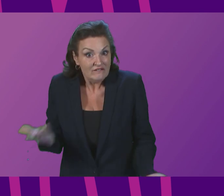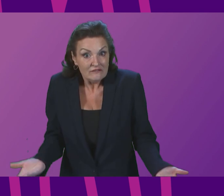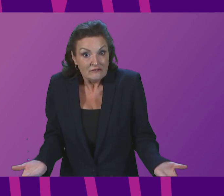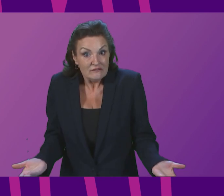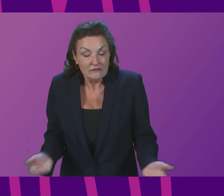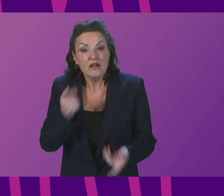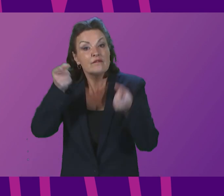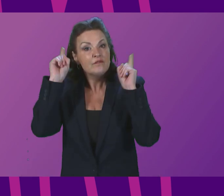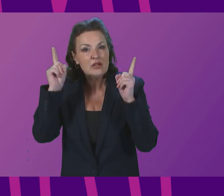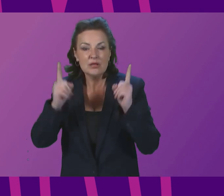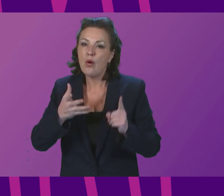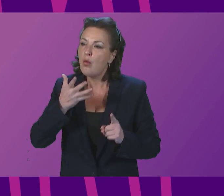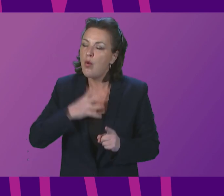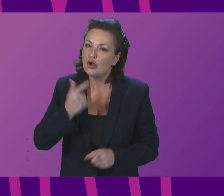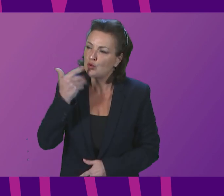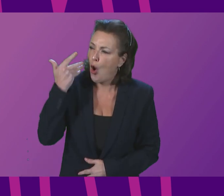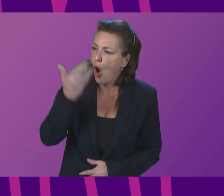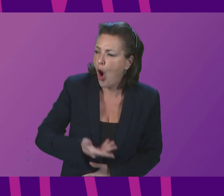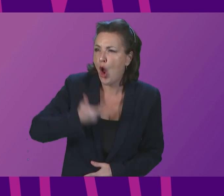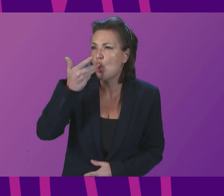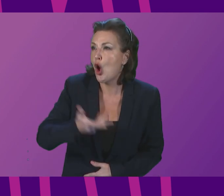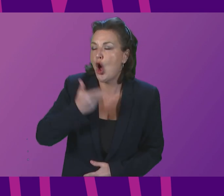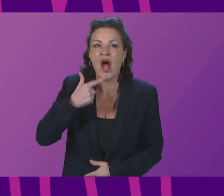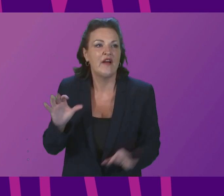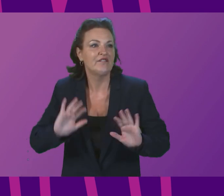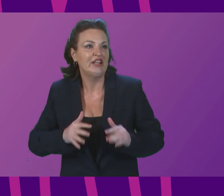The First Minister wants to obsess about powers that she does not have, but she has been in